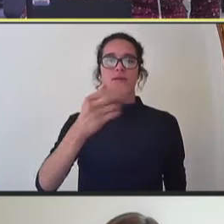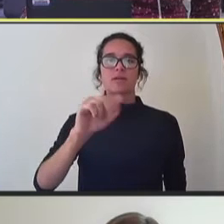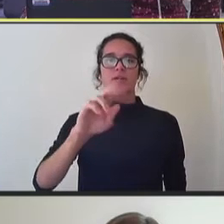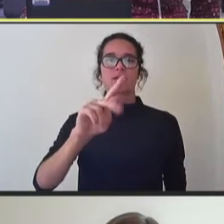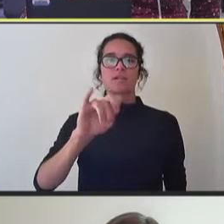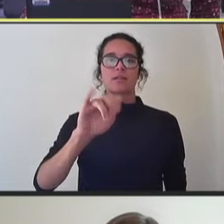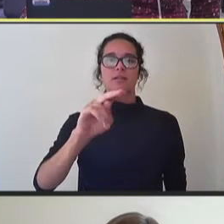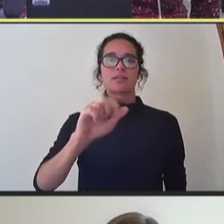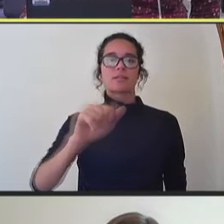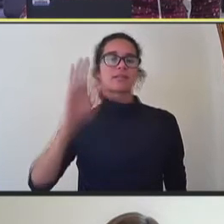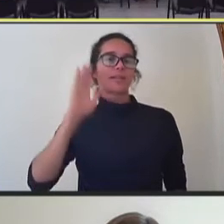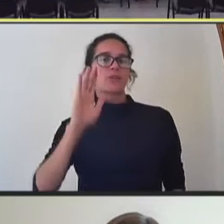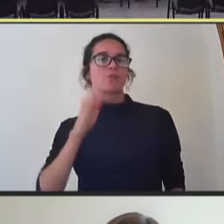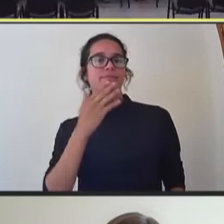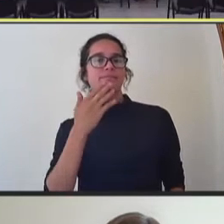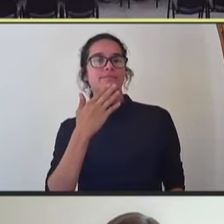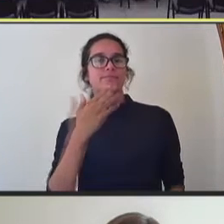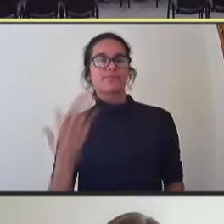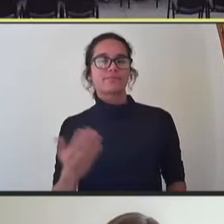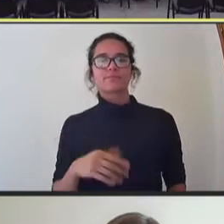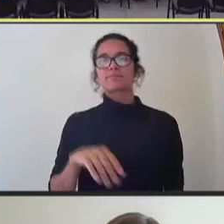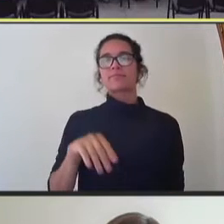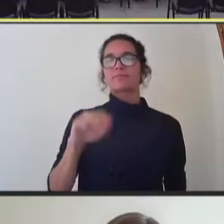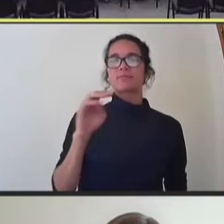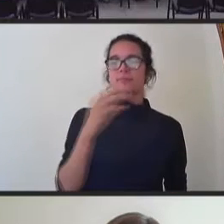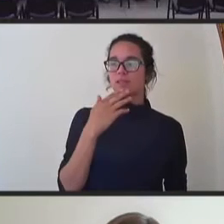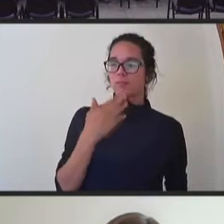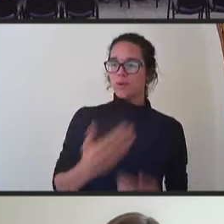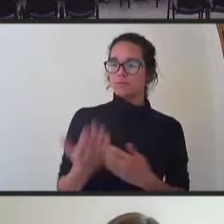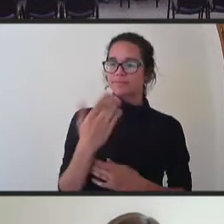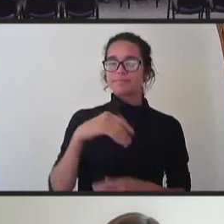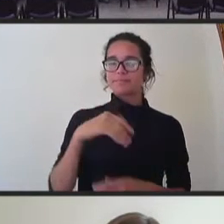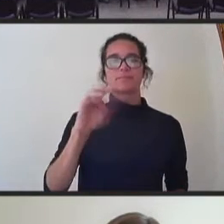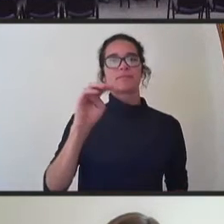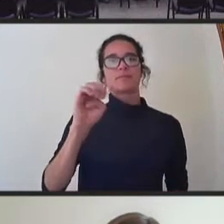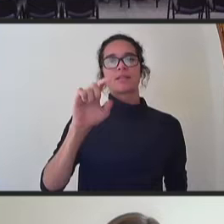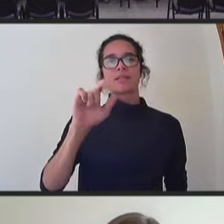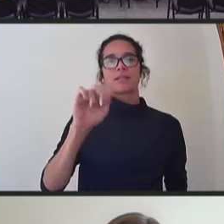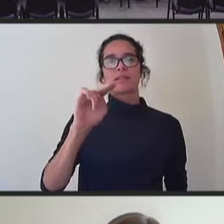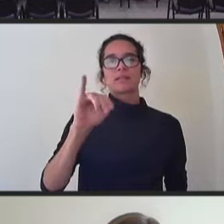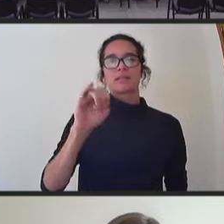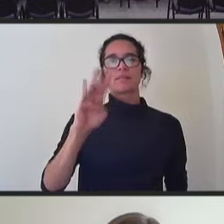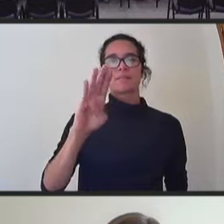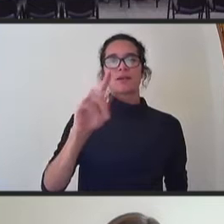Ann Aikin: Good morning. Melody Butler. Melody Butler: Present. Good morning.